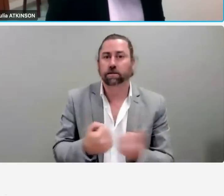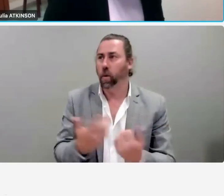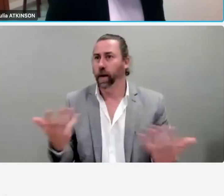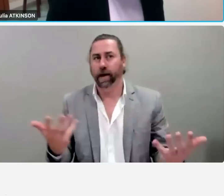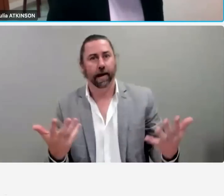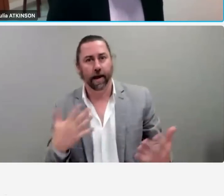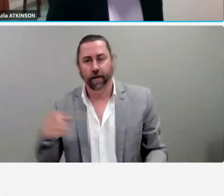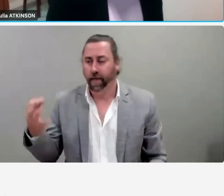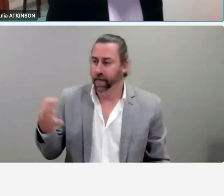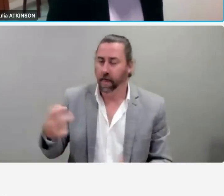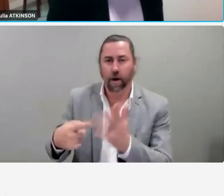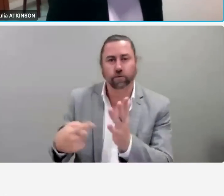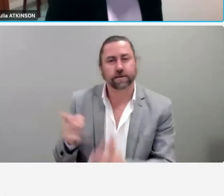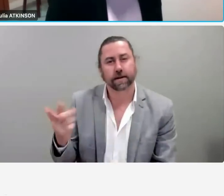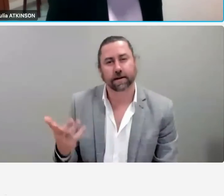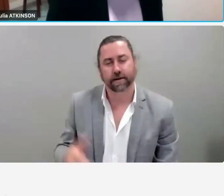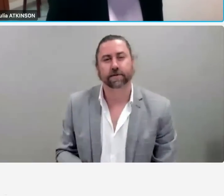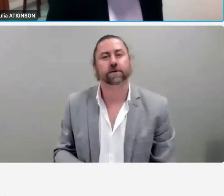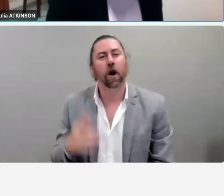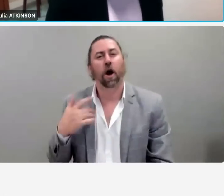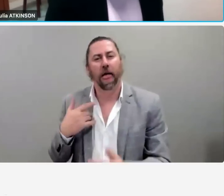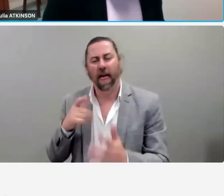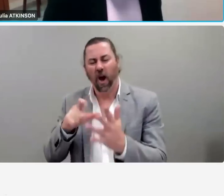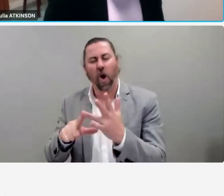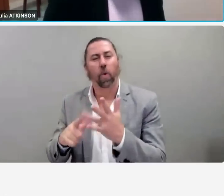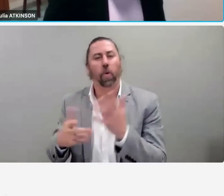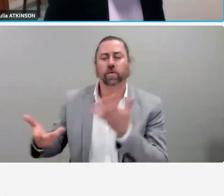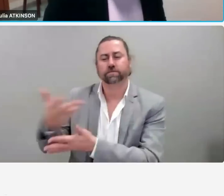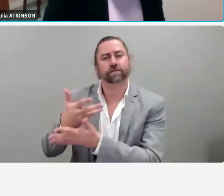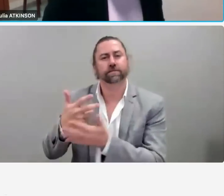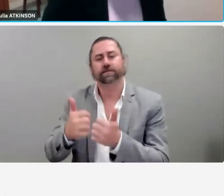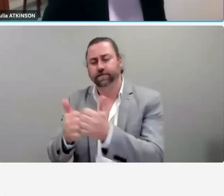So some of the options that we talked about in our codesign workshops were how can we allow aged care